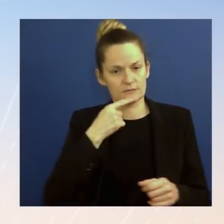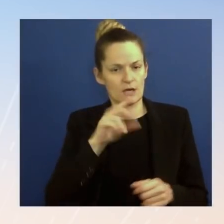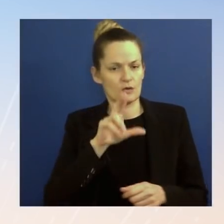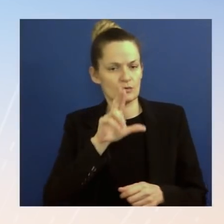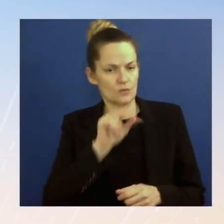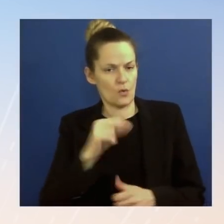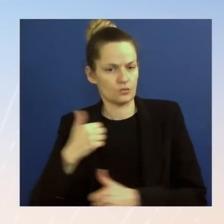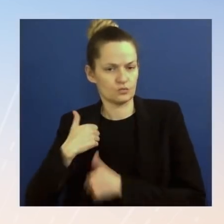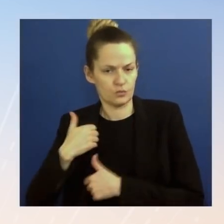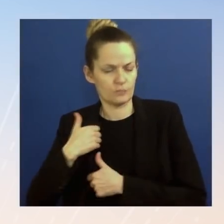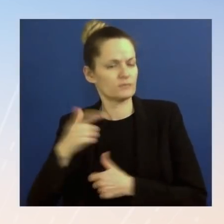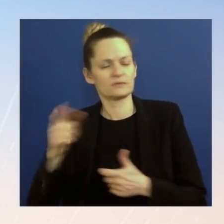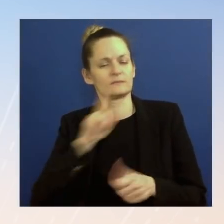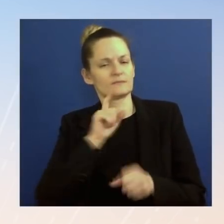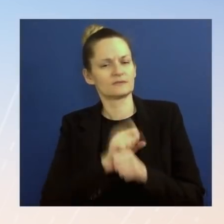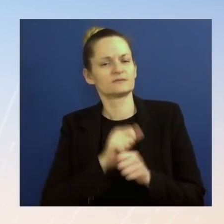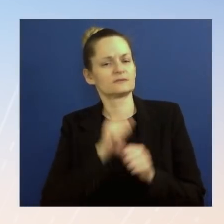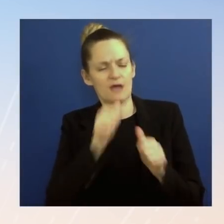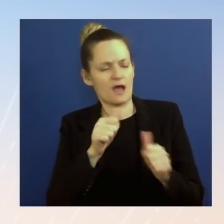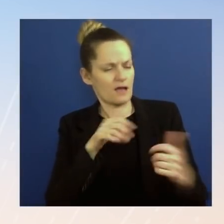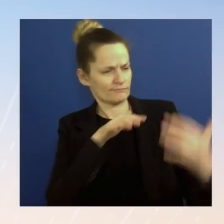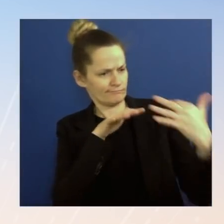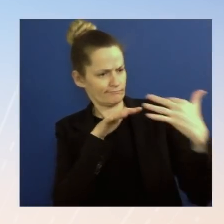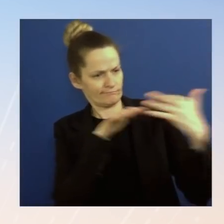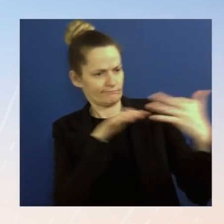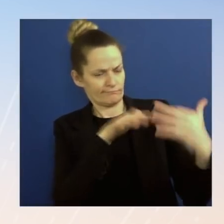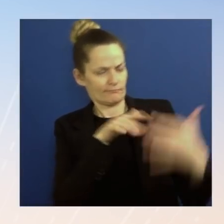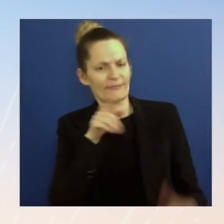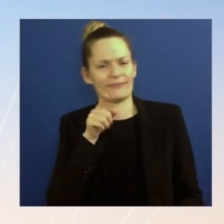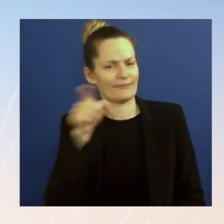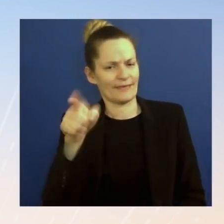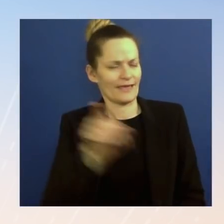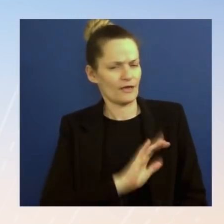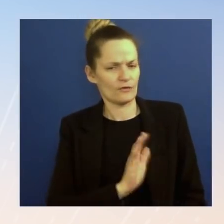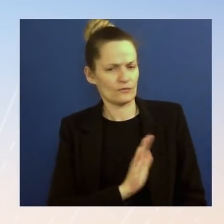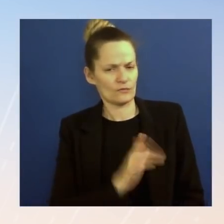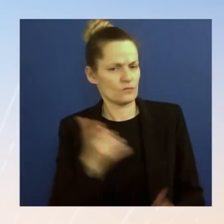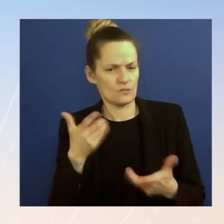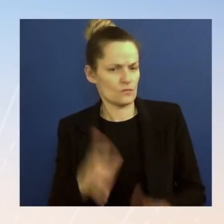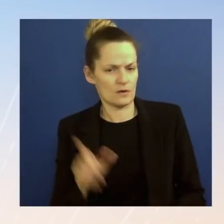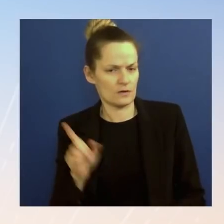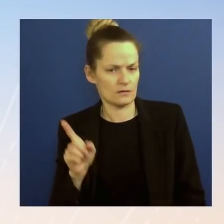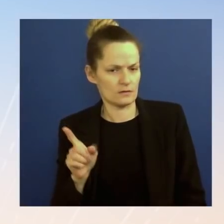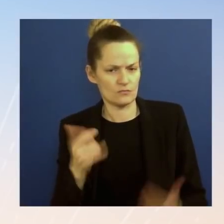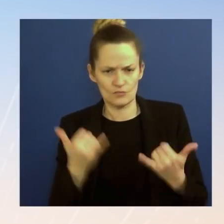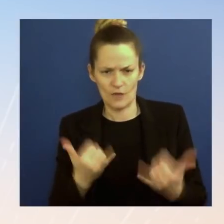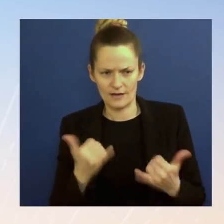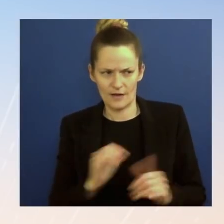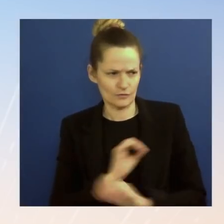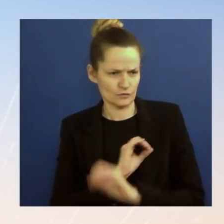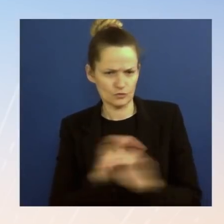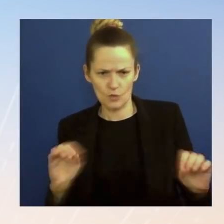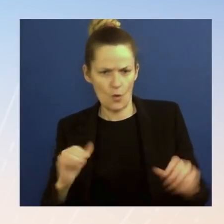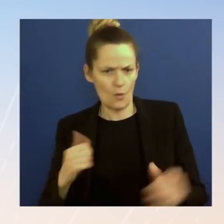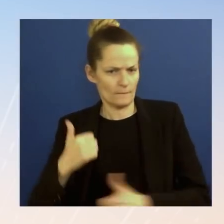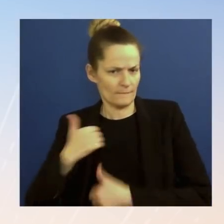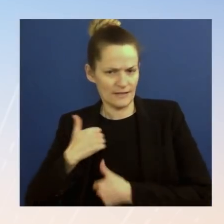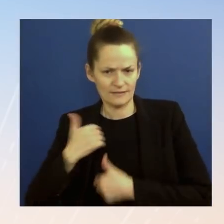there's no military conflict at this moment with China, nor do we -- nor are we predicting that. So I think we just -- it's slightly different.